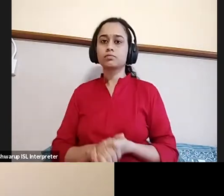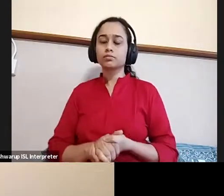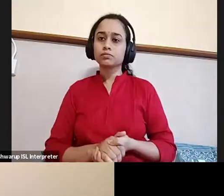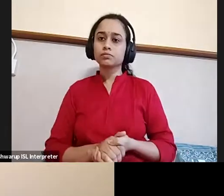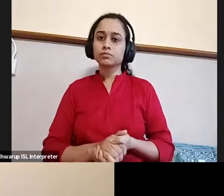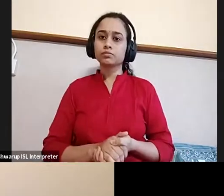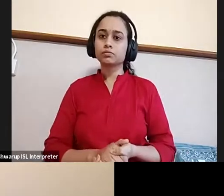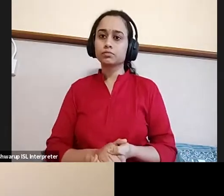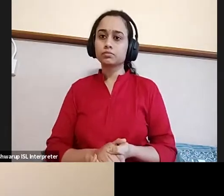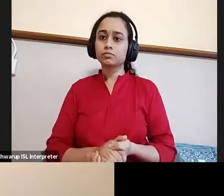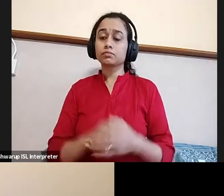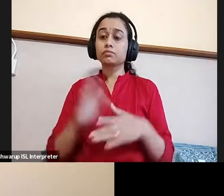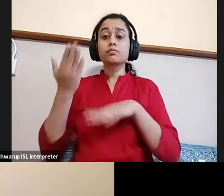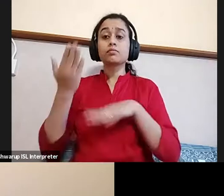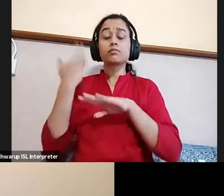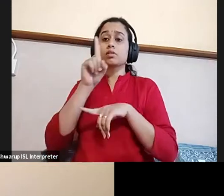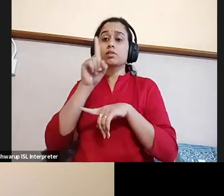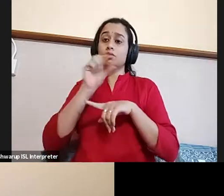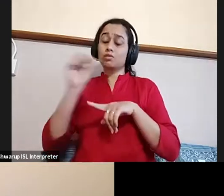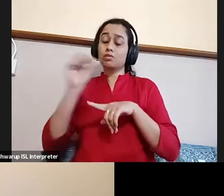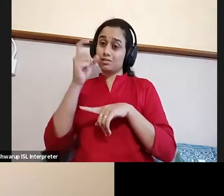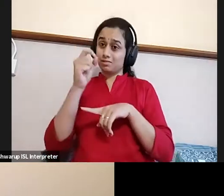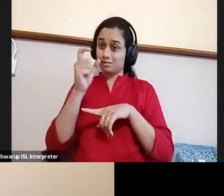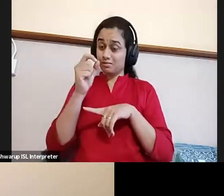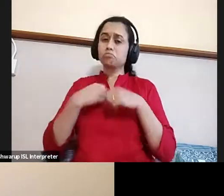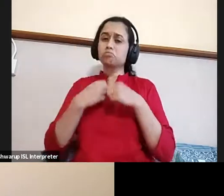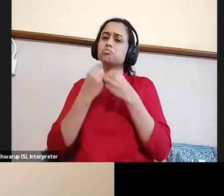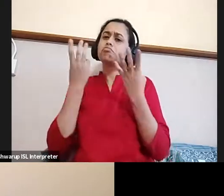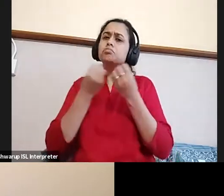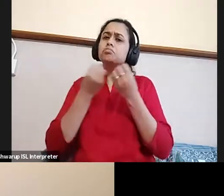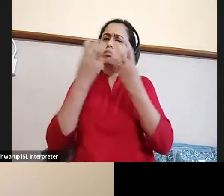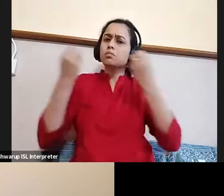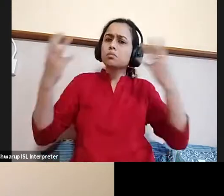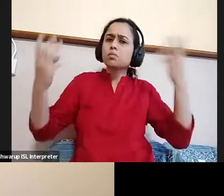by the 1970s there were literally thousands of photography studios in small and mid-sized towns